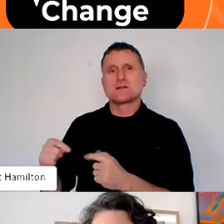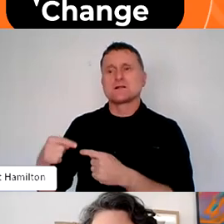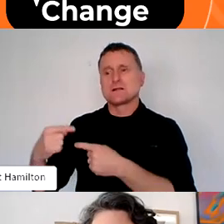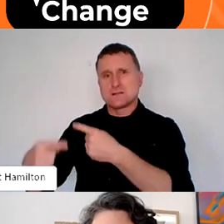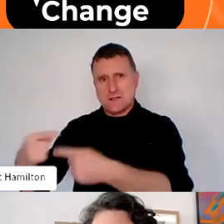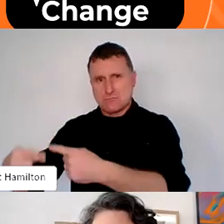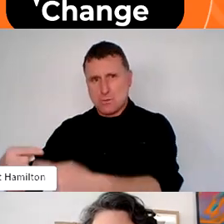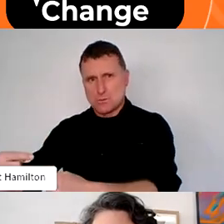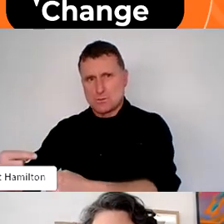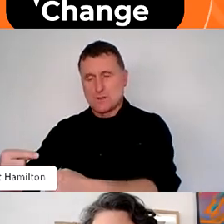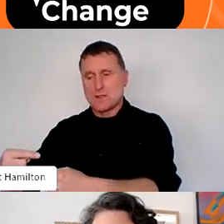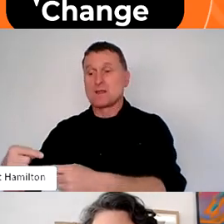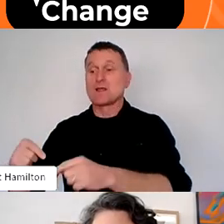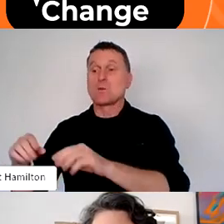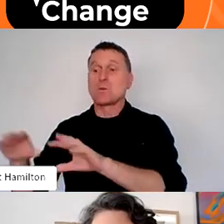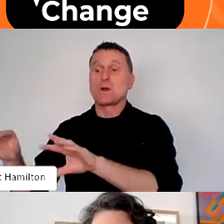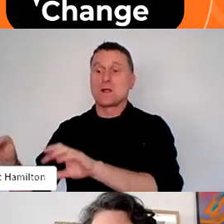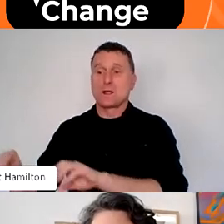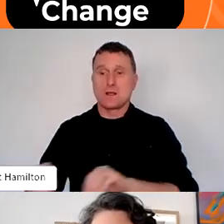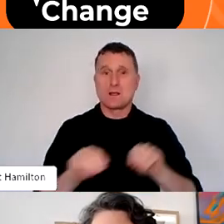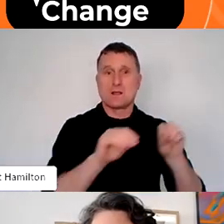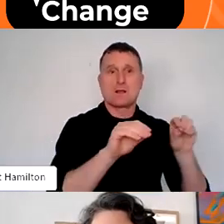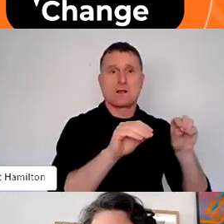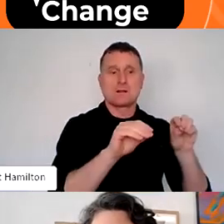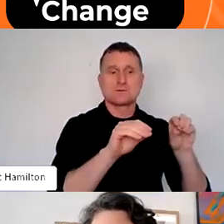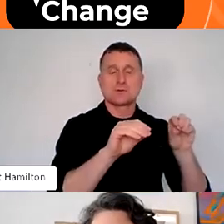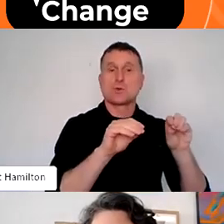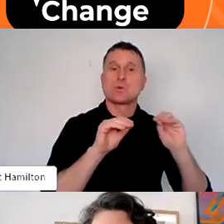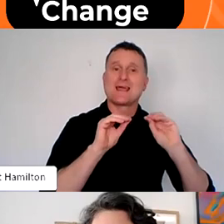to compulsory sector suddenly cures everything. So it's part of the